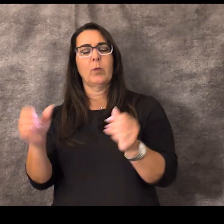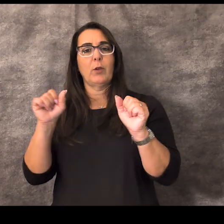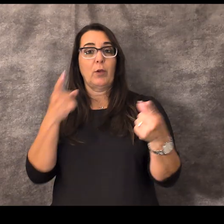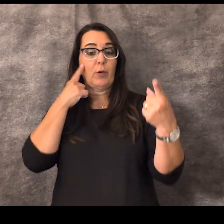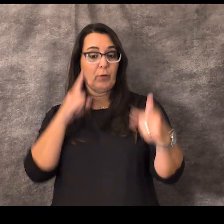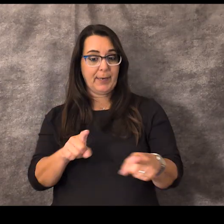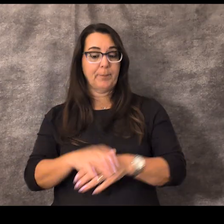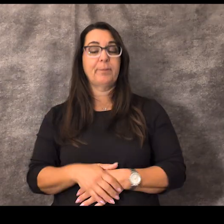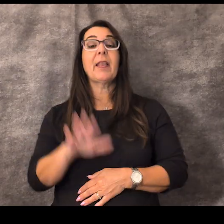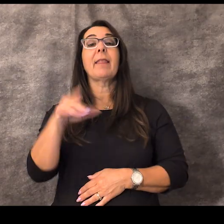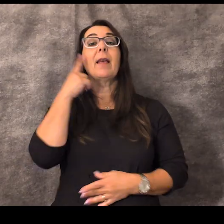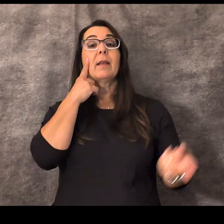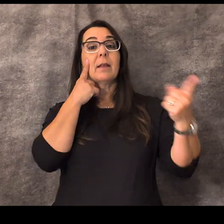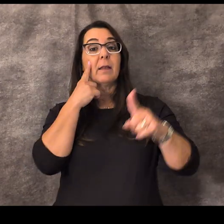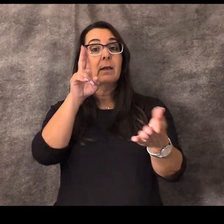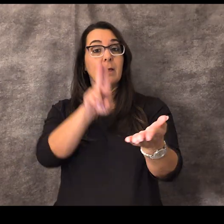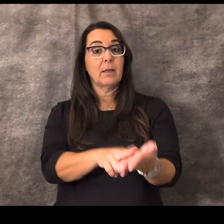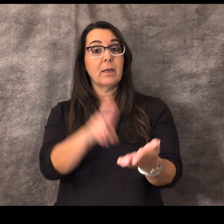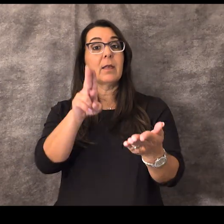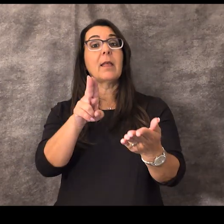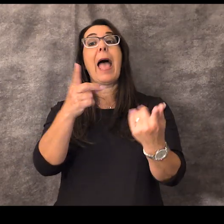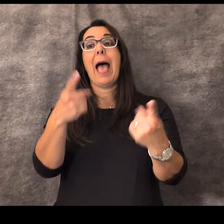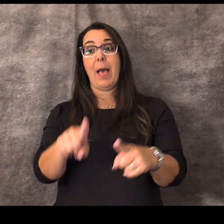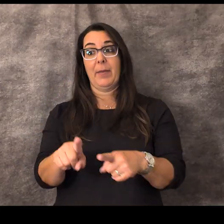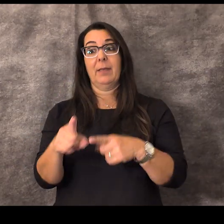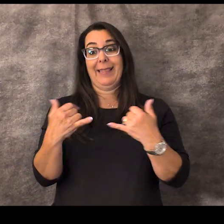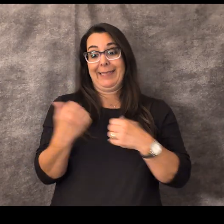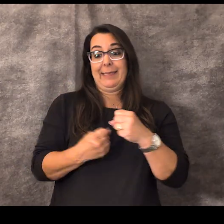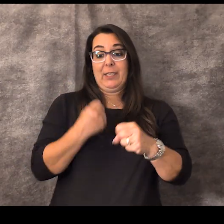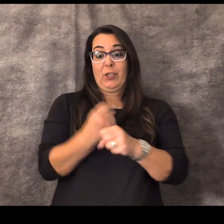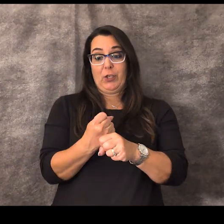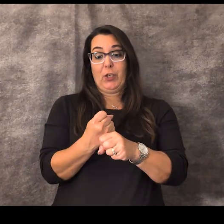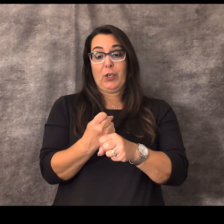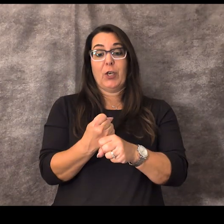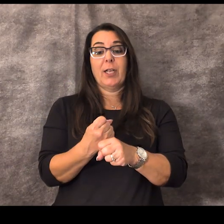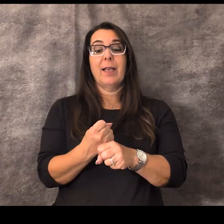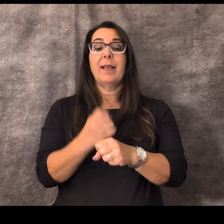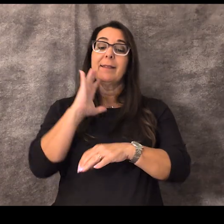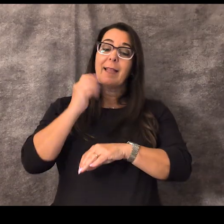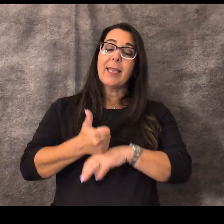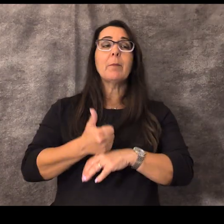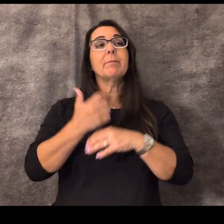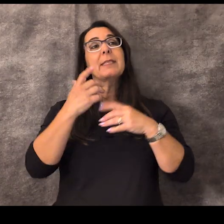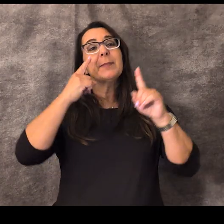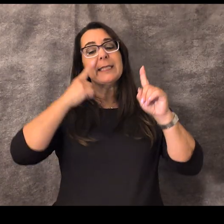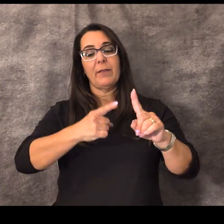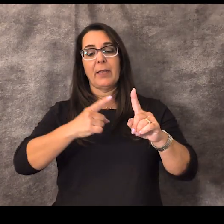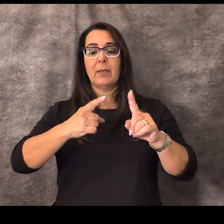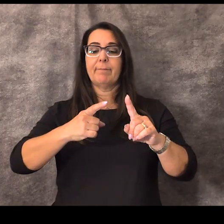that was finalized earlier this year, and it's setting forth specific obligations, responsibilities,